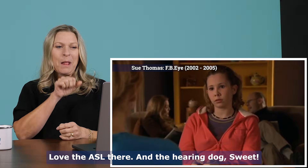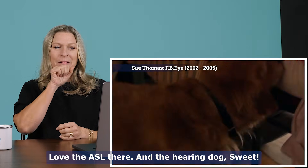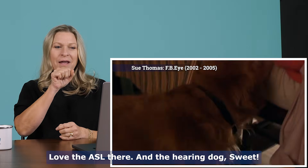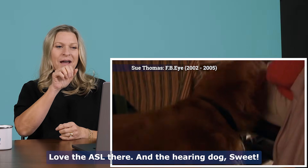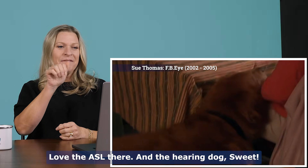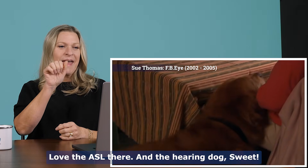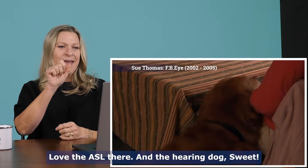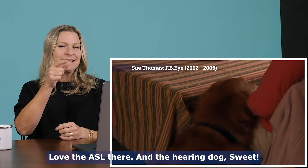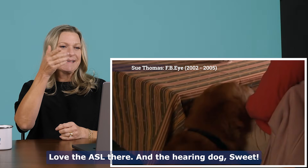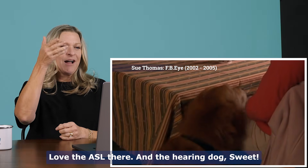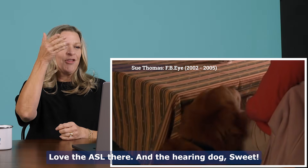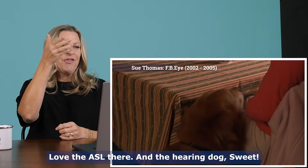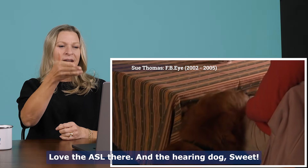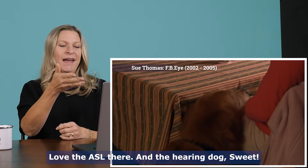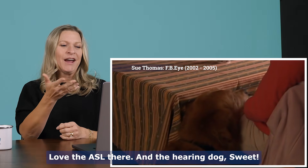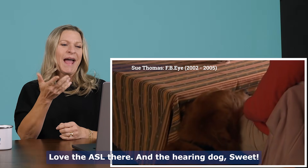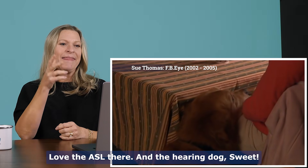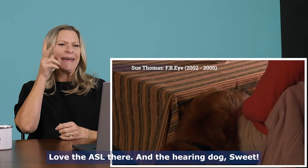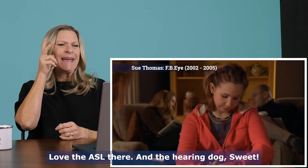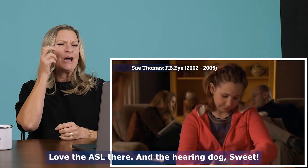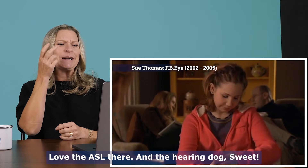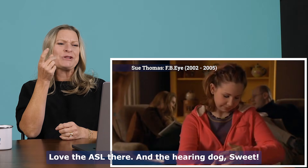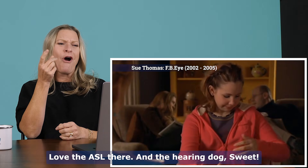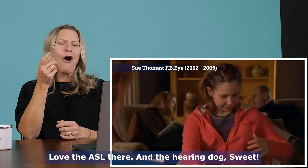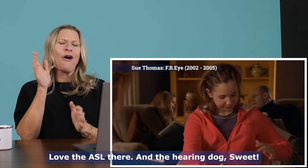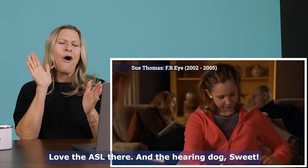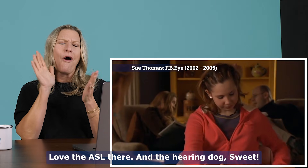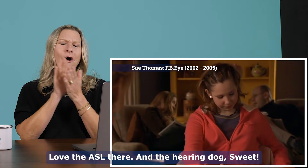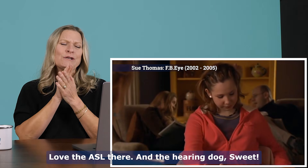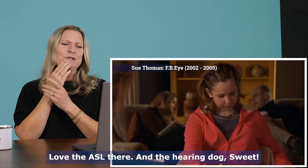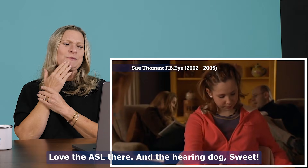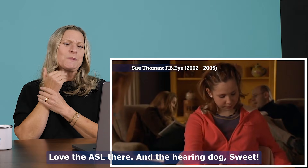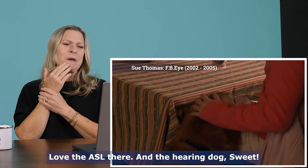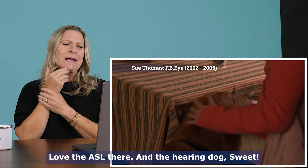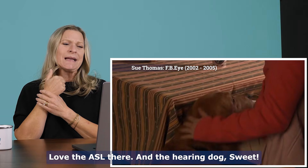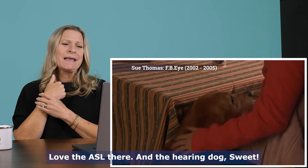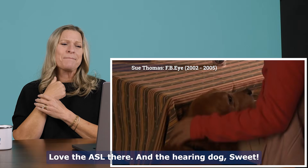Love the ASL there. And the hearing dog, Sweet!